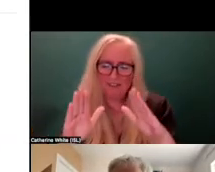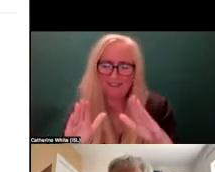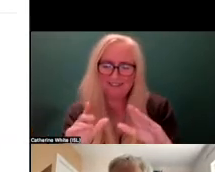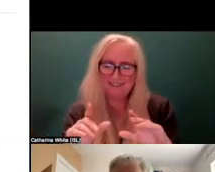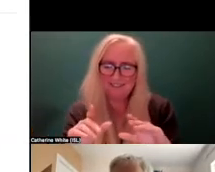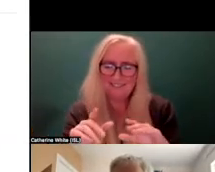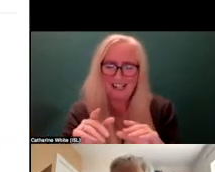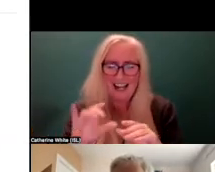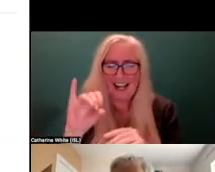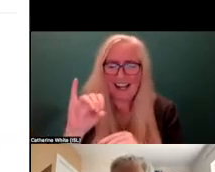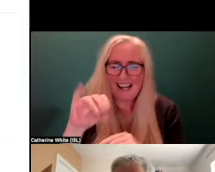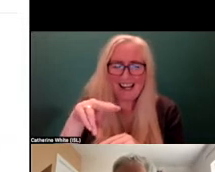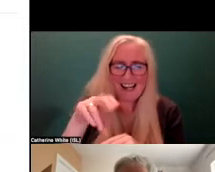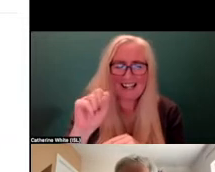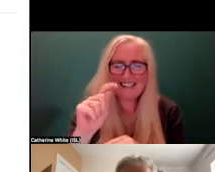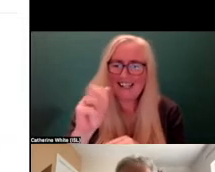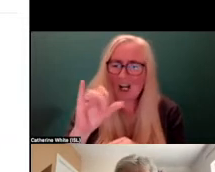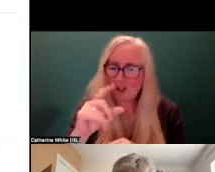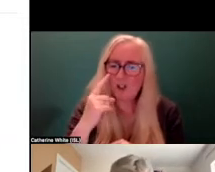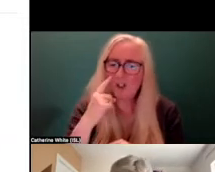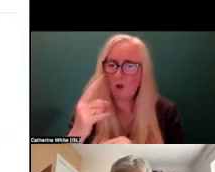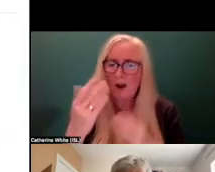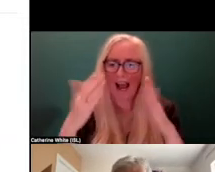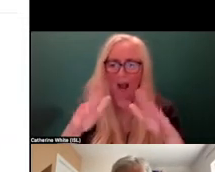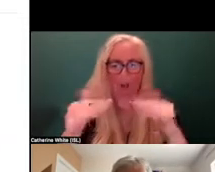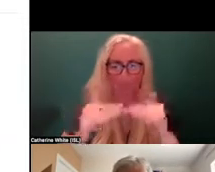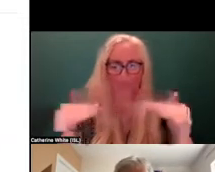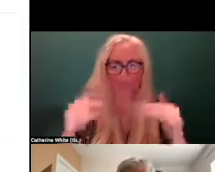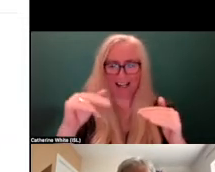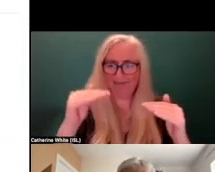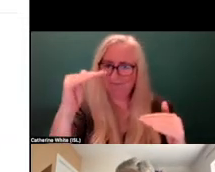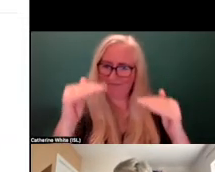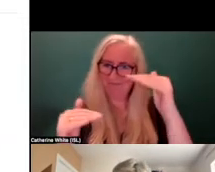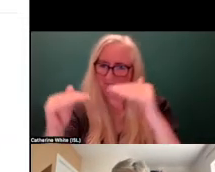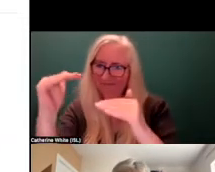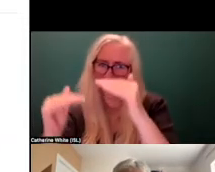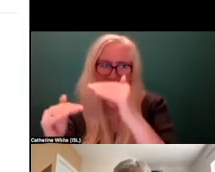And I suppose this was just an installation to show how level will matter to us.